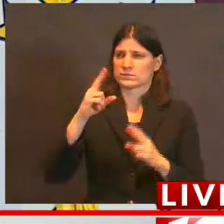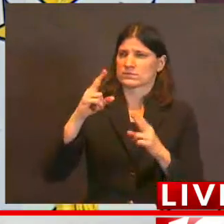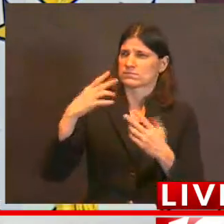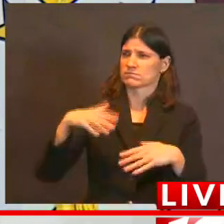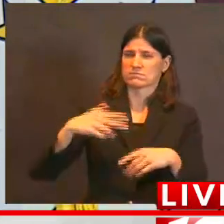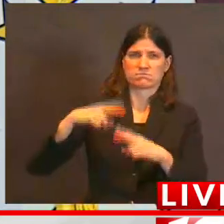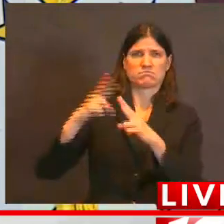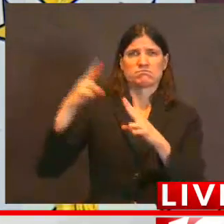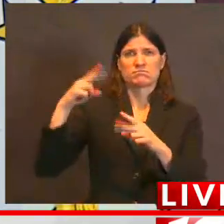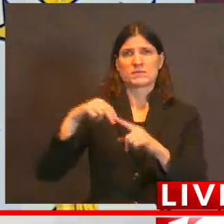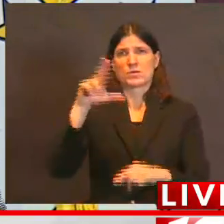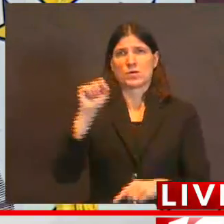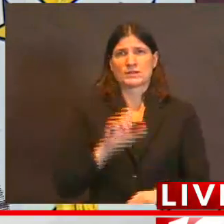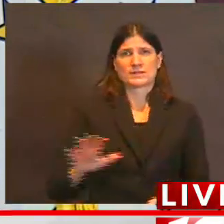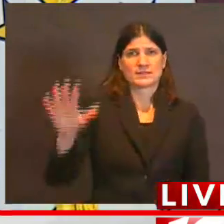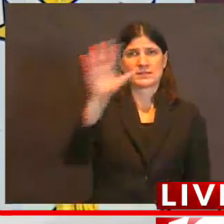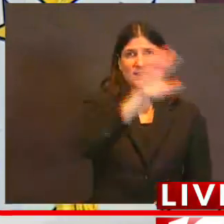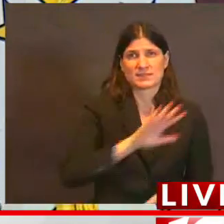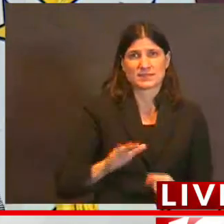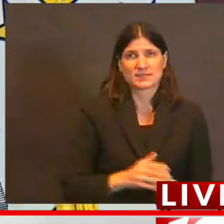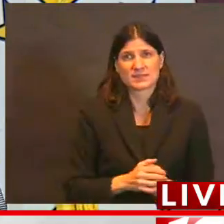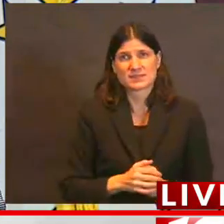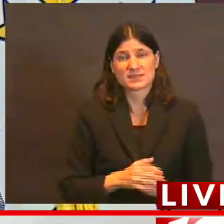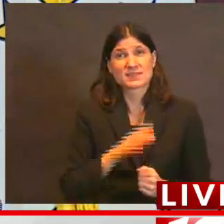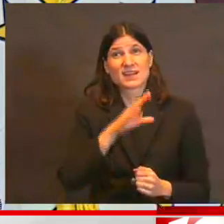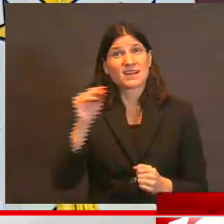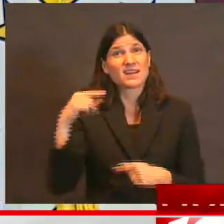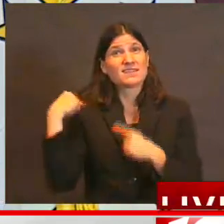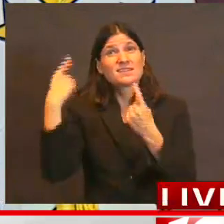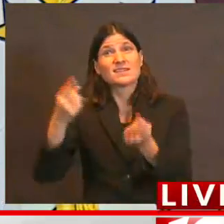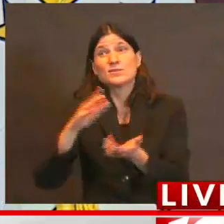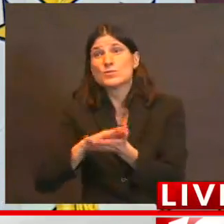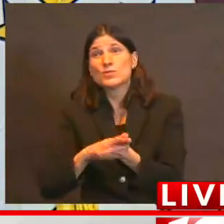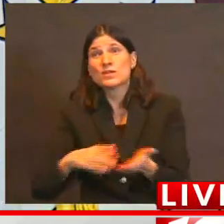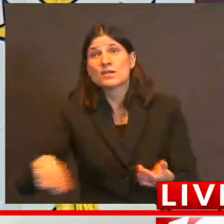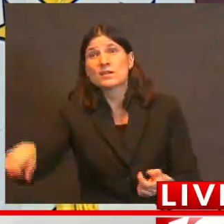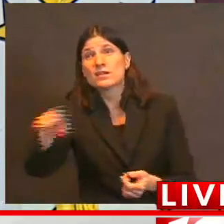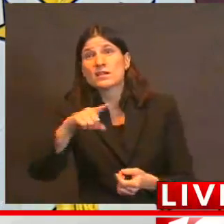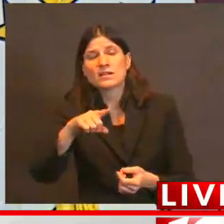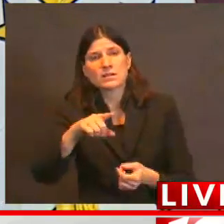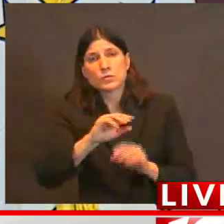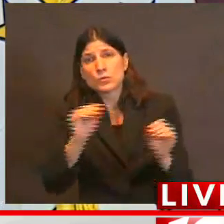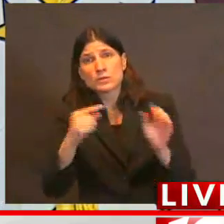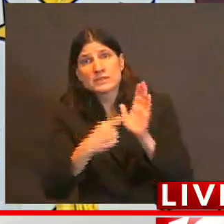AND ANTIGEN AND PCR TESTING AVAILABLE THE SAME DAY FOR PEOPLE WHO HAVE SYMPTOMS AND NOW FOR AN ADDITIONAL LAYER WE